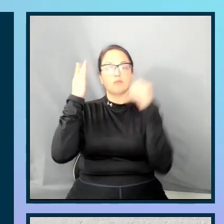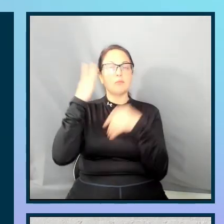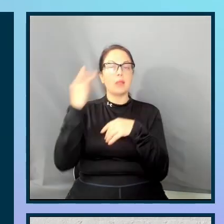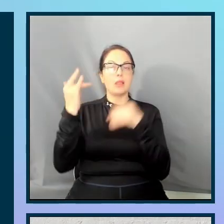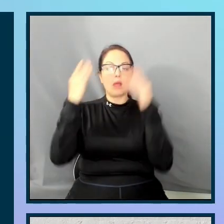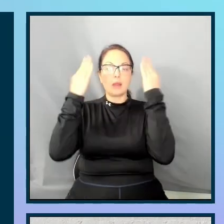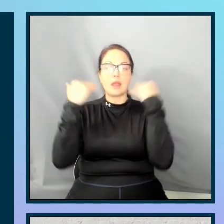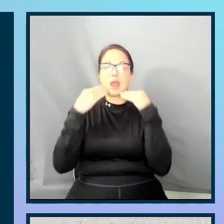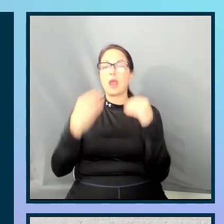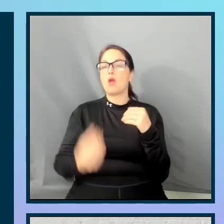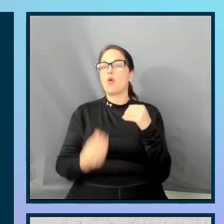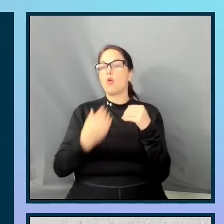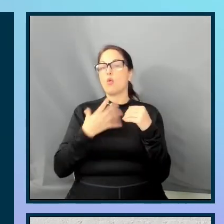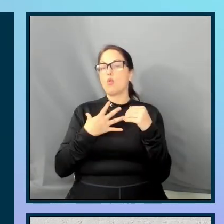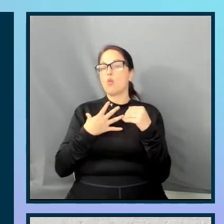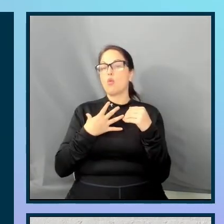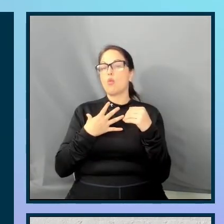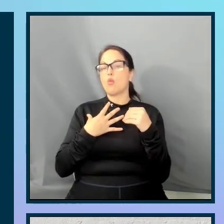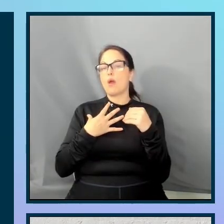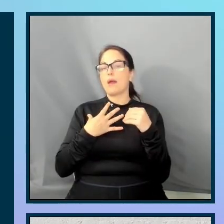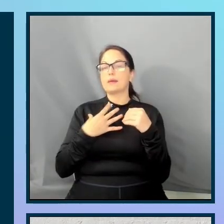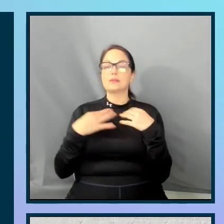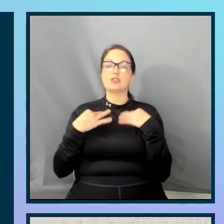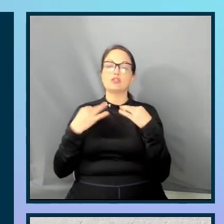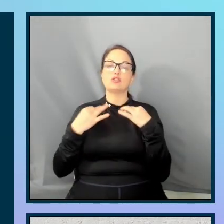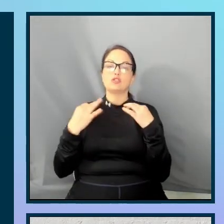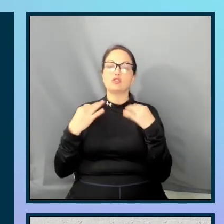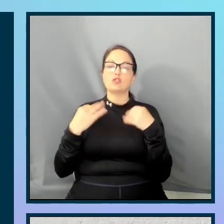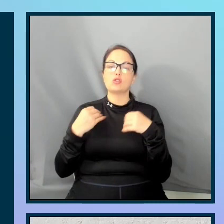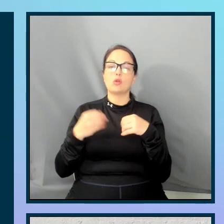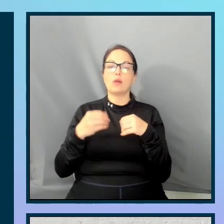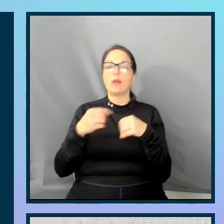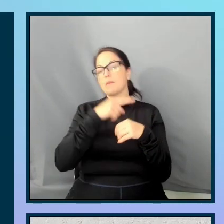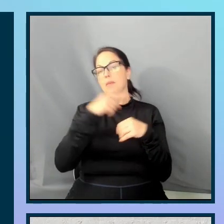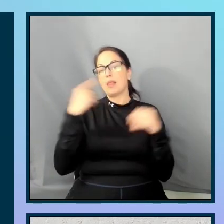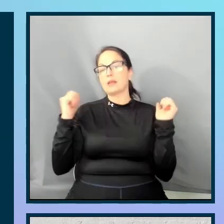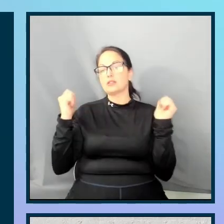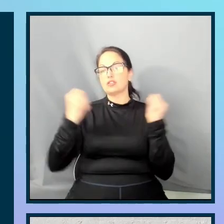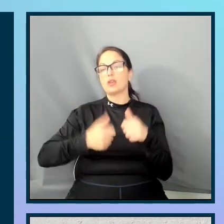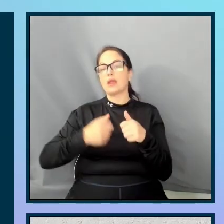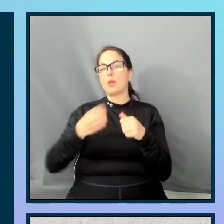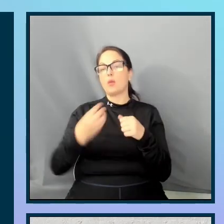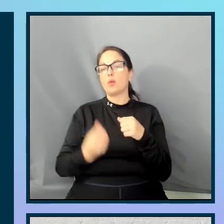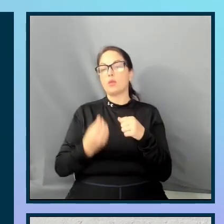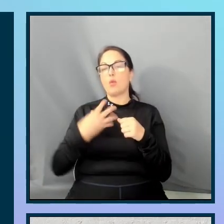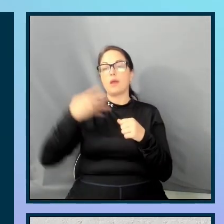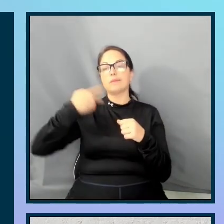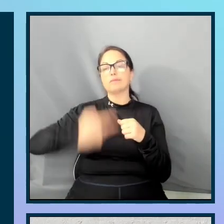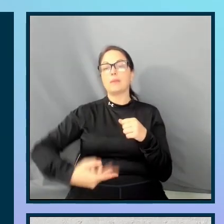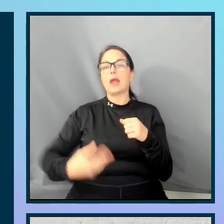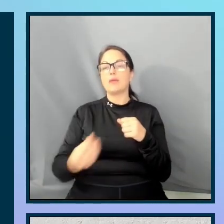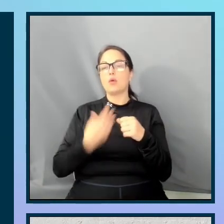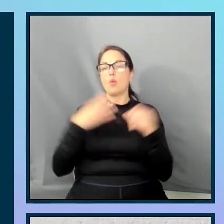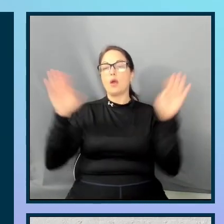and a black jacket with white markings. And my background is a white wall. I go by she/her,